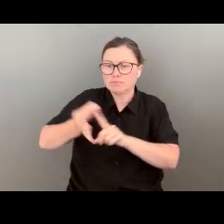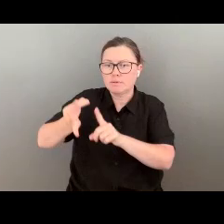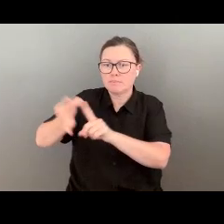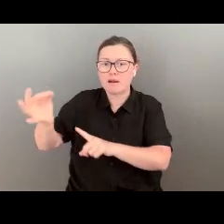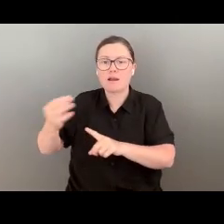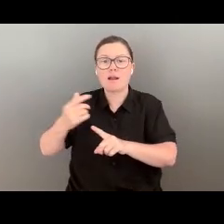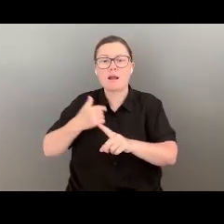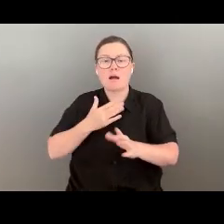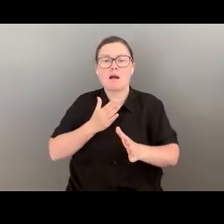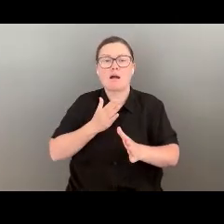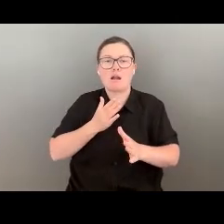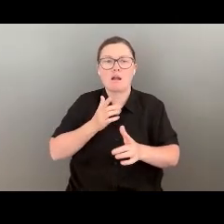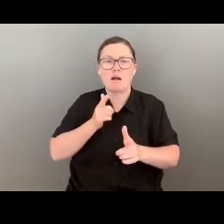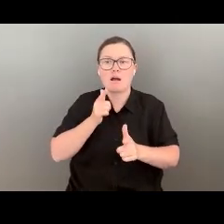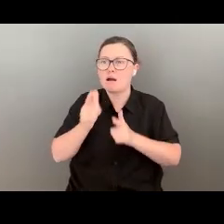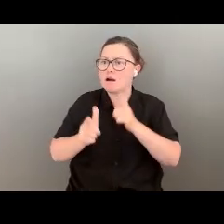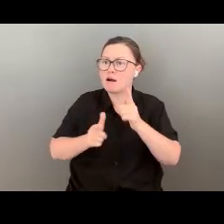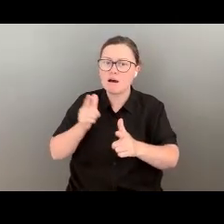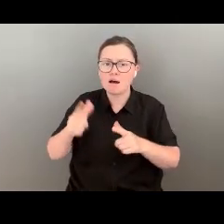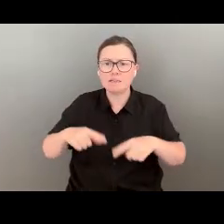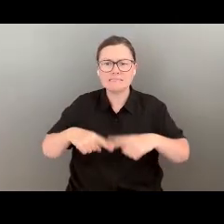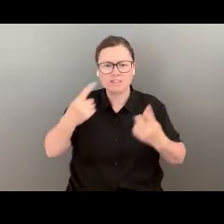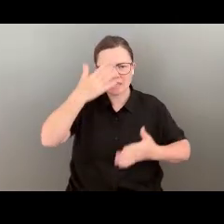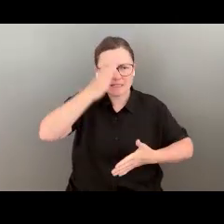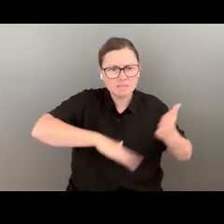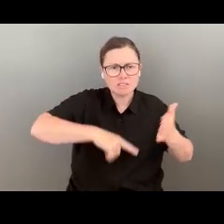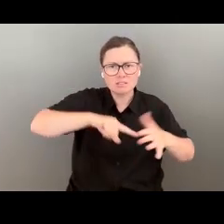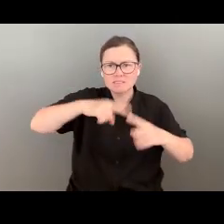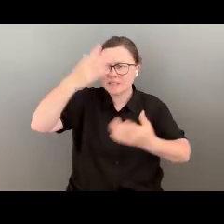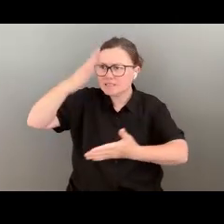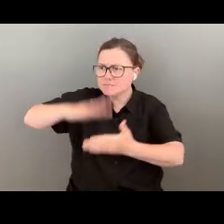I wouldn't have otherwise, had, unless I made the decision